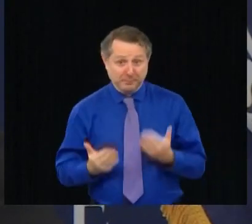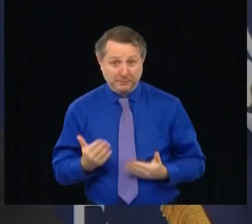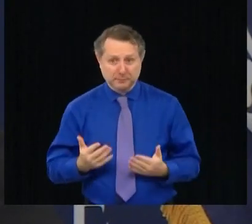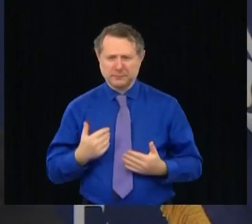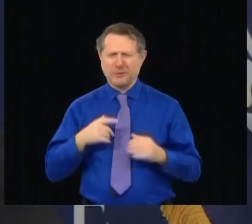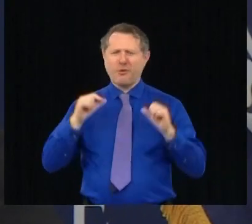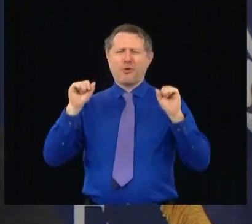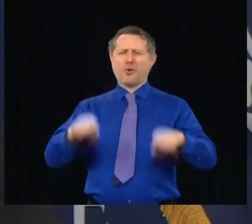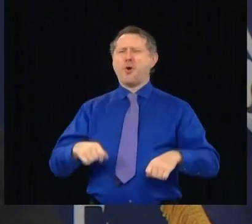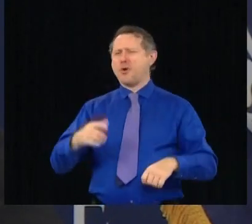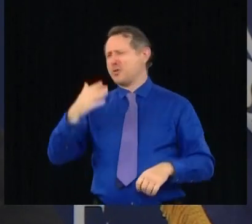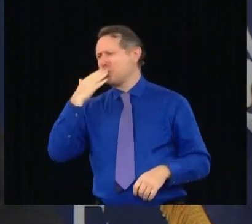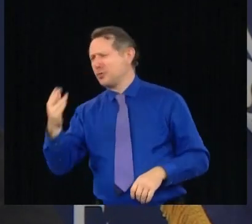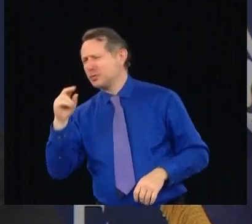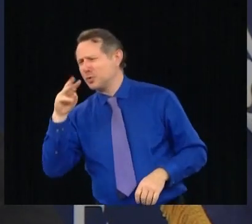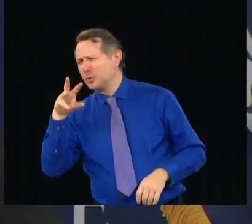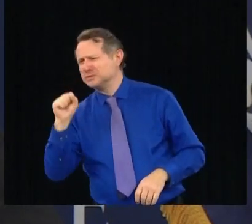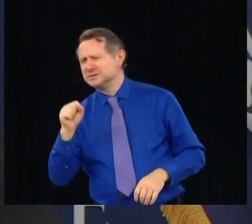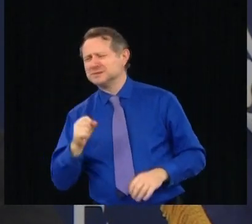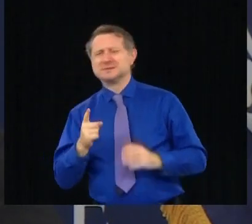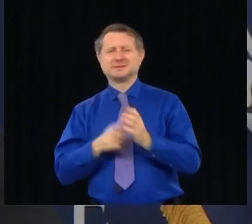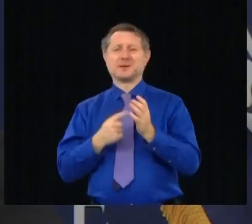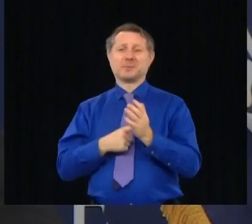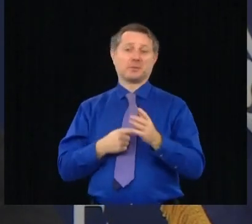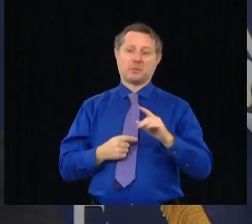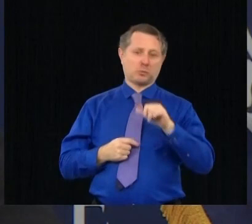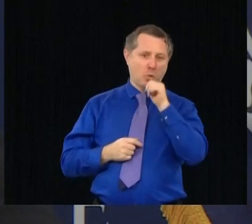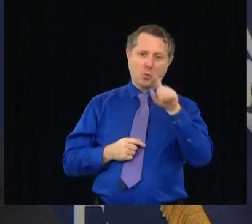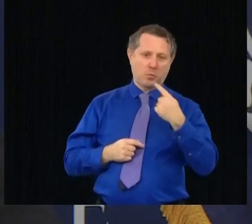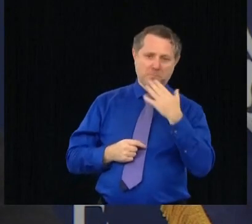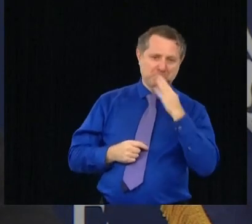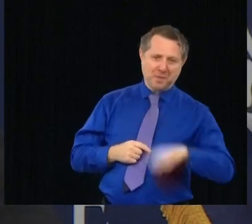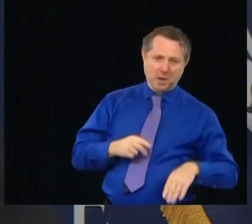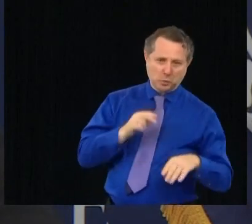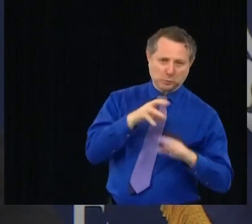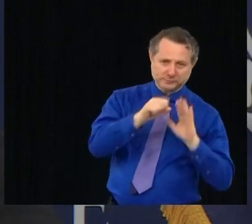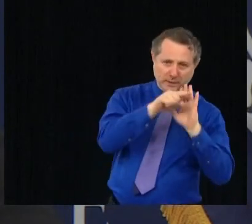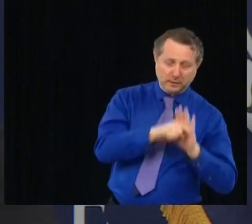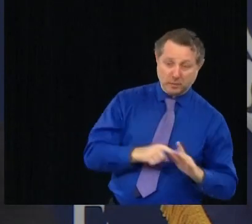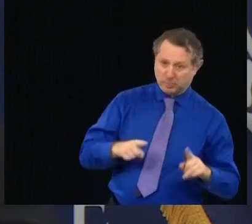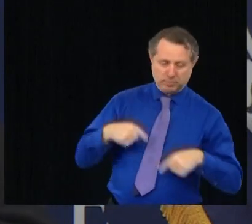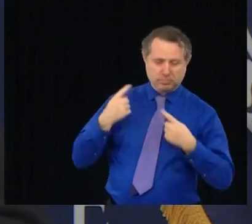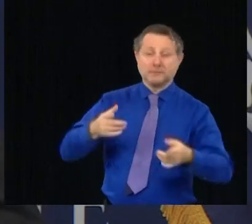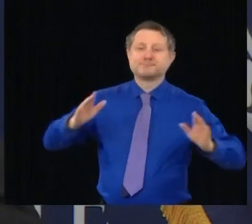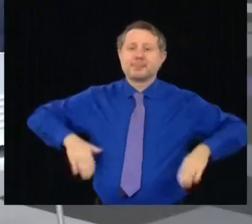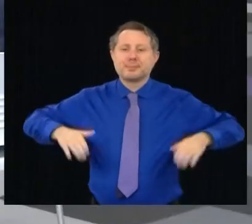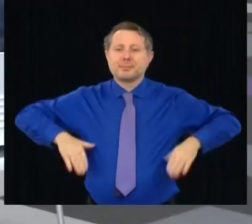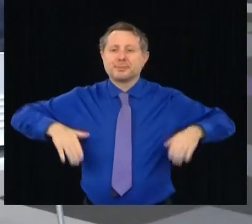THEY FOUND THAT ACTUALLY TREATS THE VIRUS.